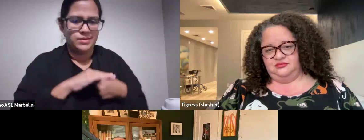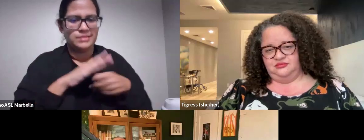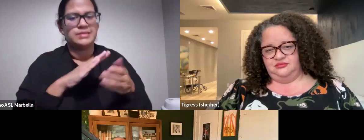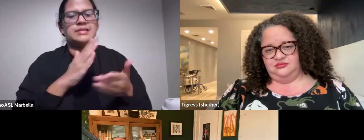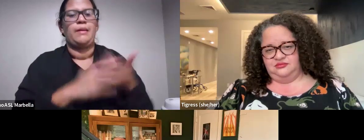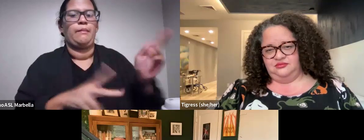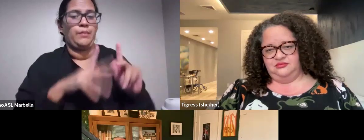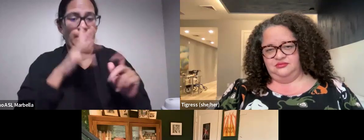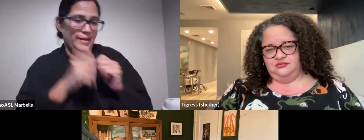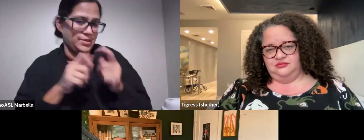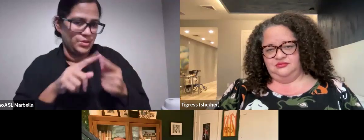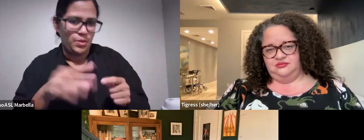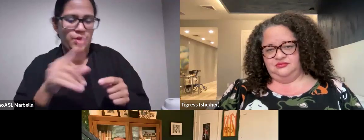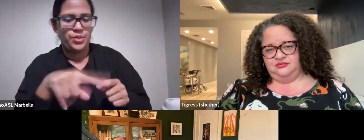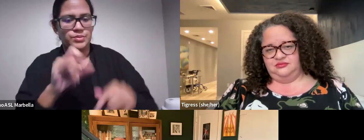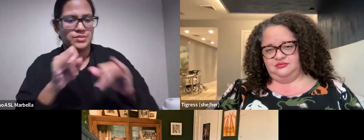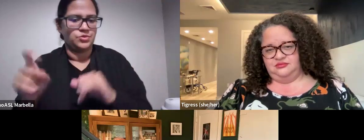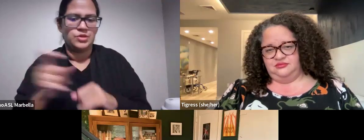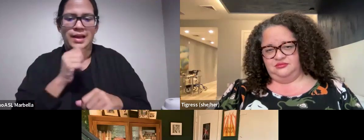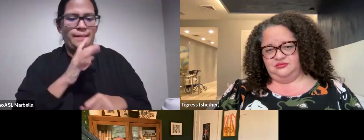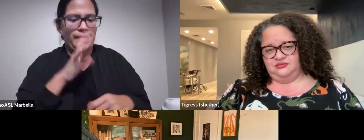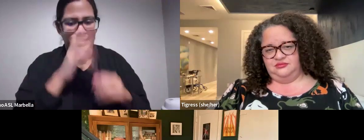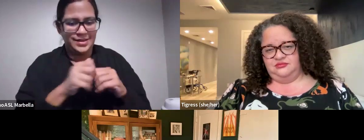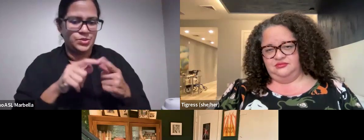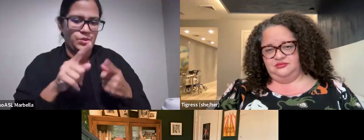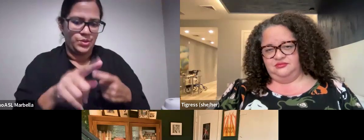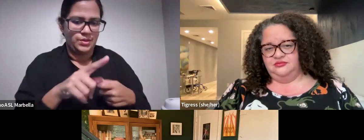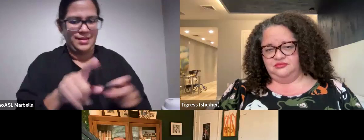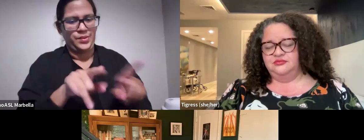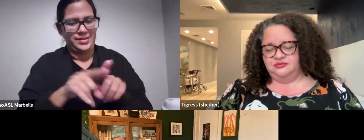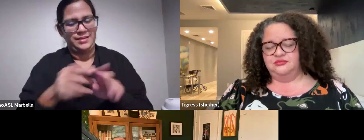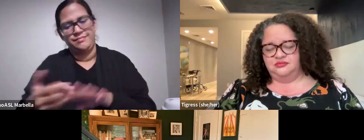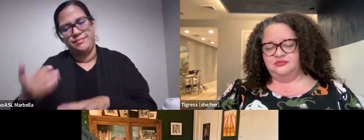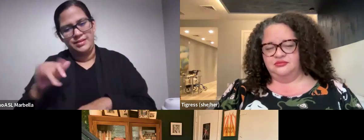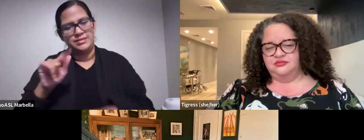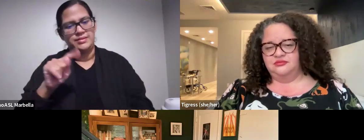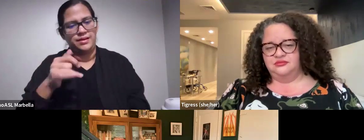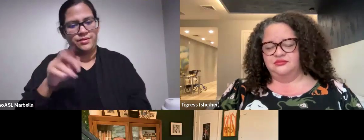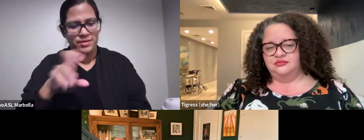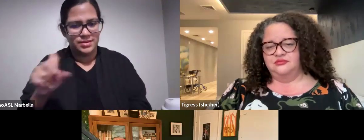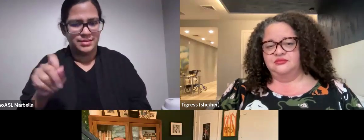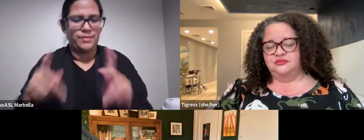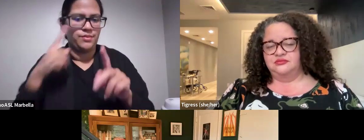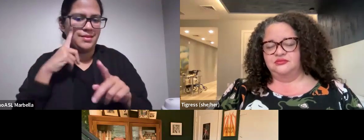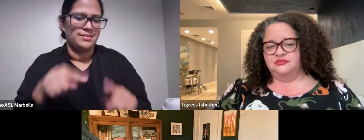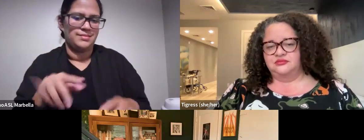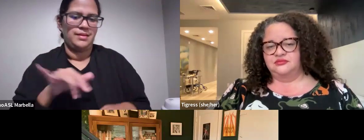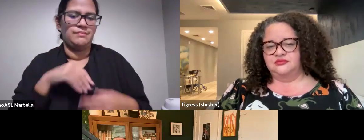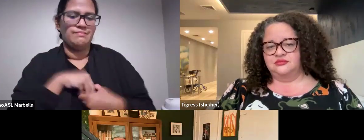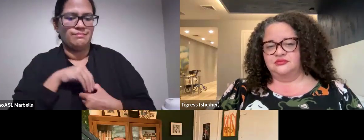and those individuals should not be mean to you. As you were saying earlier, Tigris, people who think about this as an interpersonal issue,